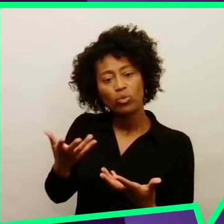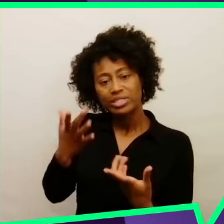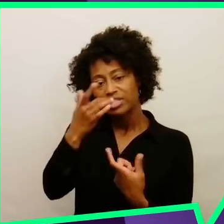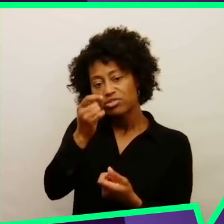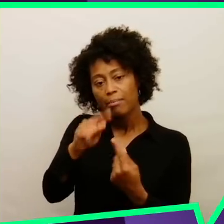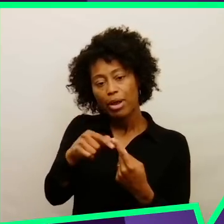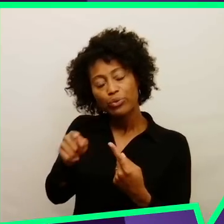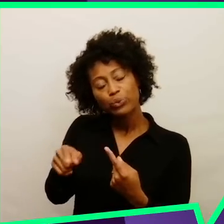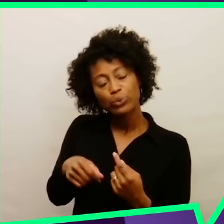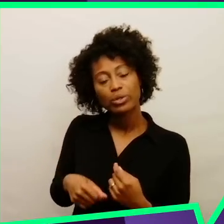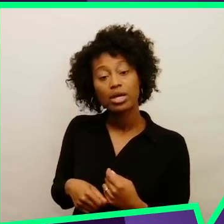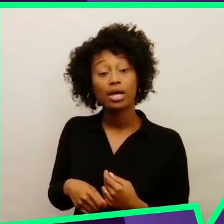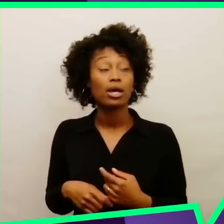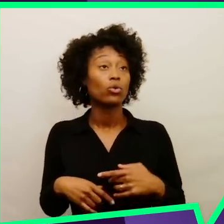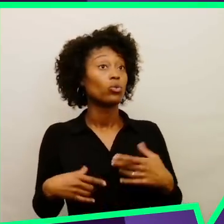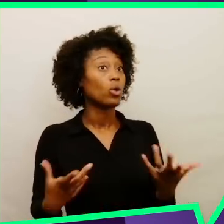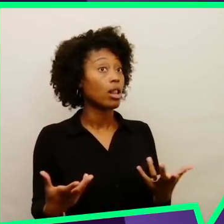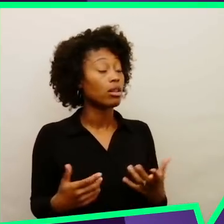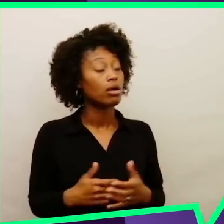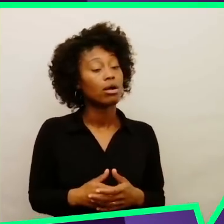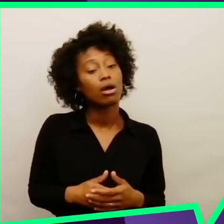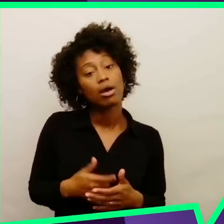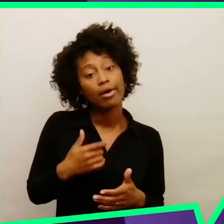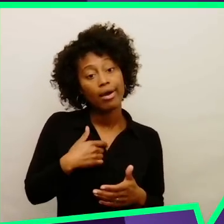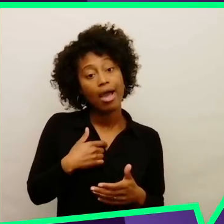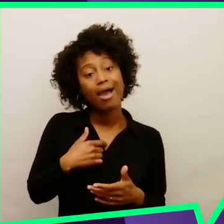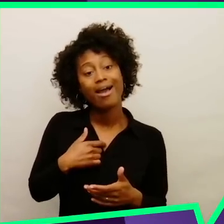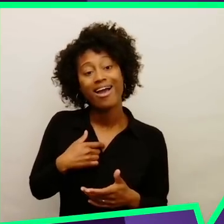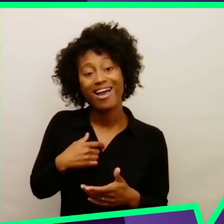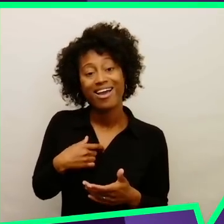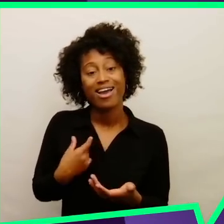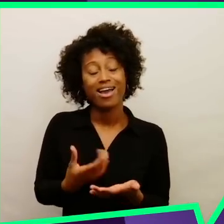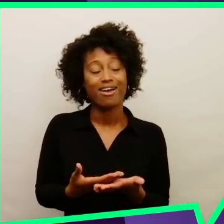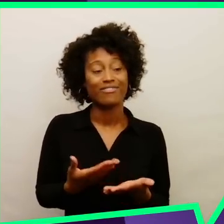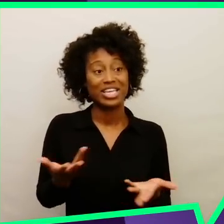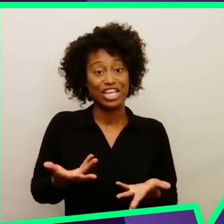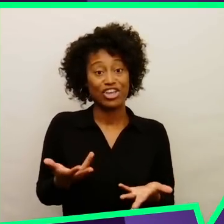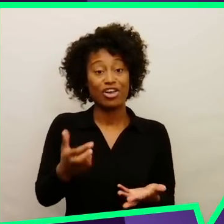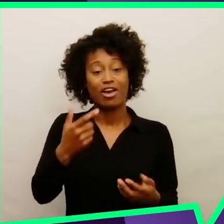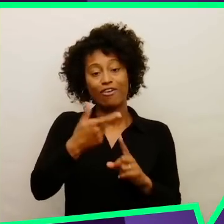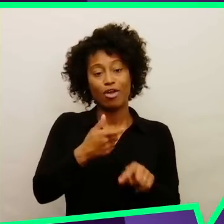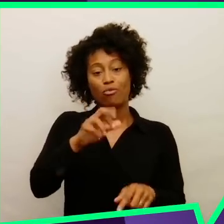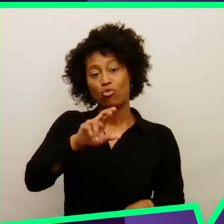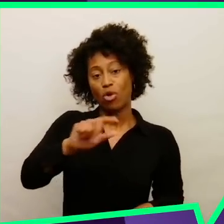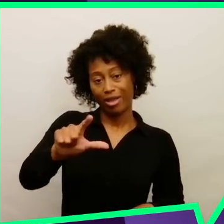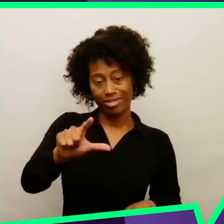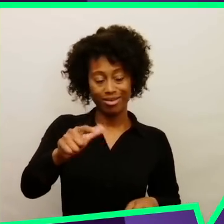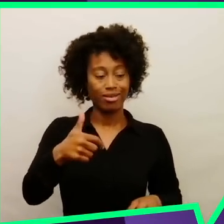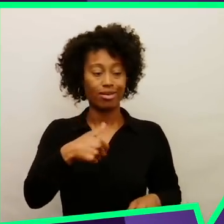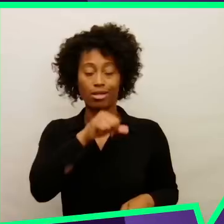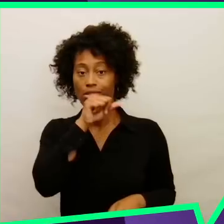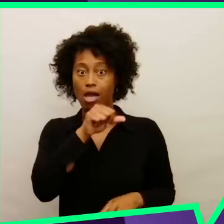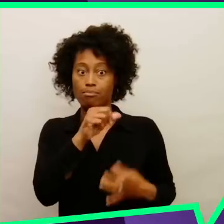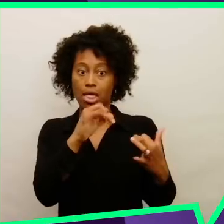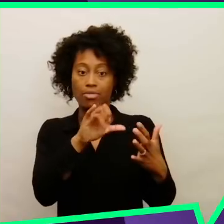My main thing is that-- so I got here by playing Rocket League. I'm a big Rocket League player. I coach Rocket League.